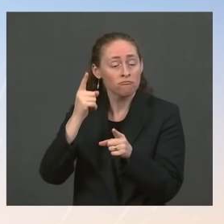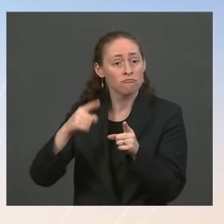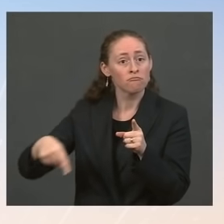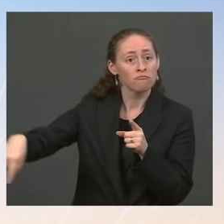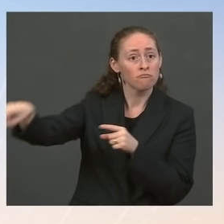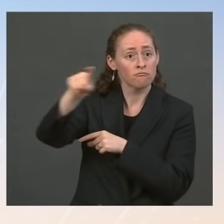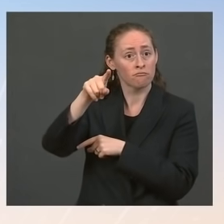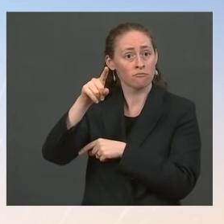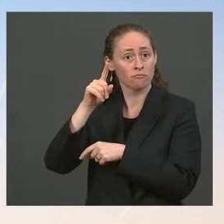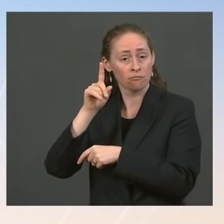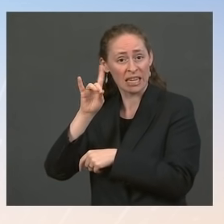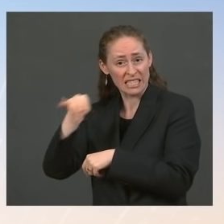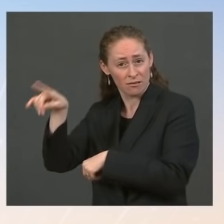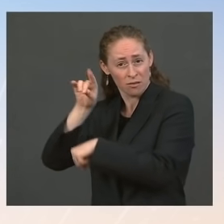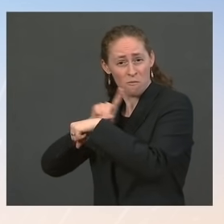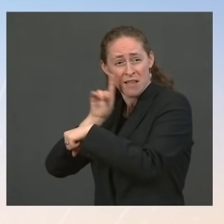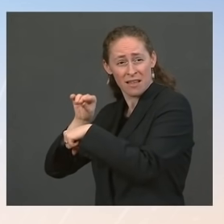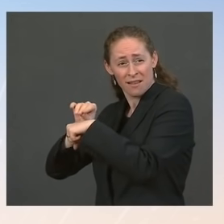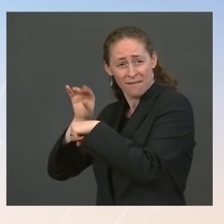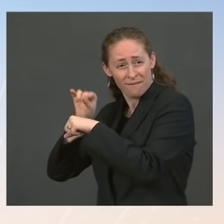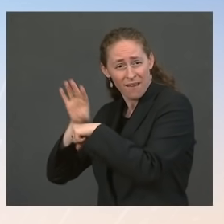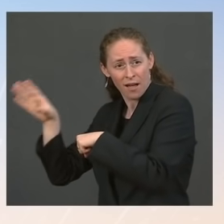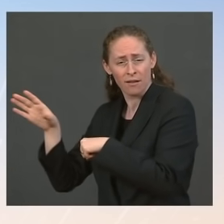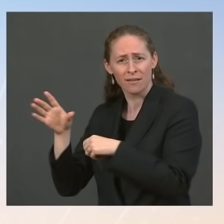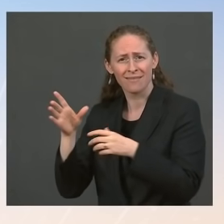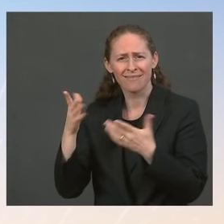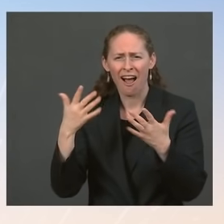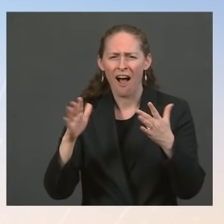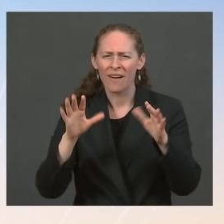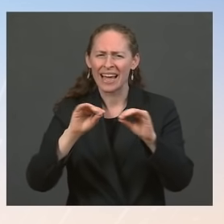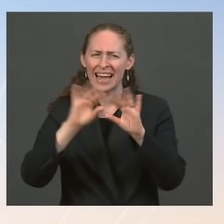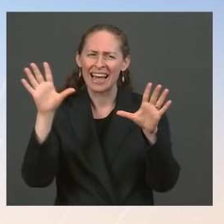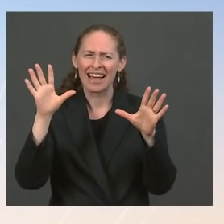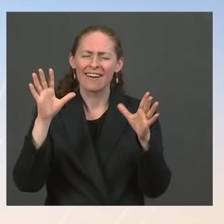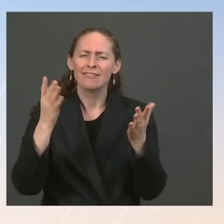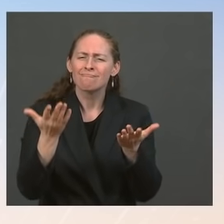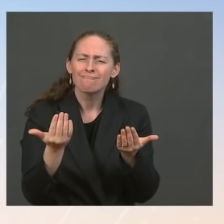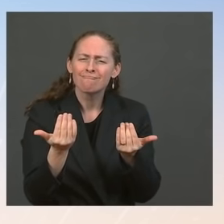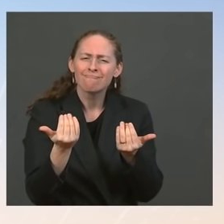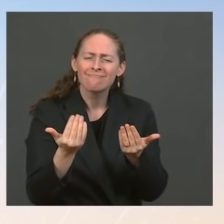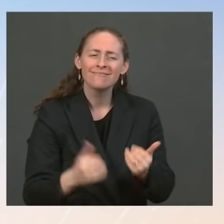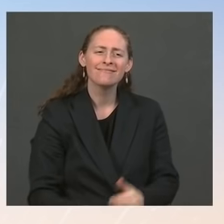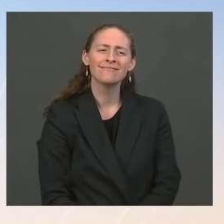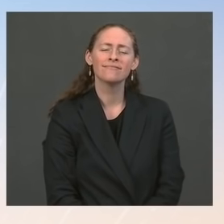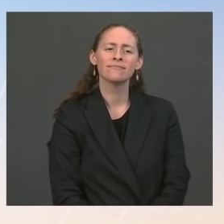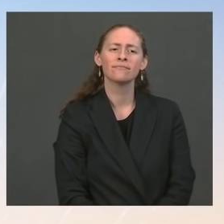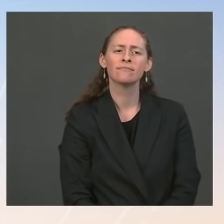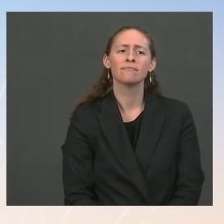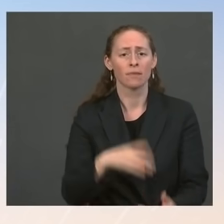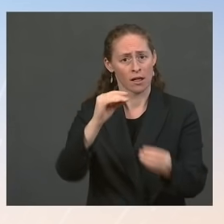Ms. Psaki: He conveyed -- in the interview? In what aspect? The Press: Well, in the interview and then going forward.